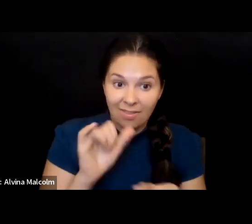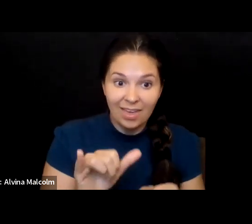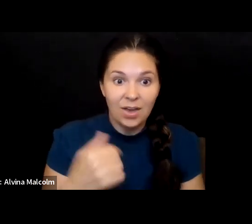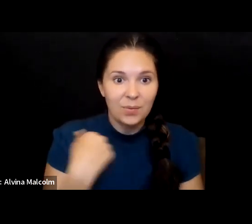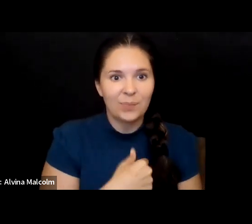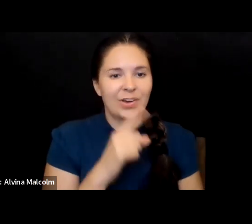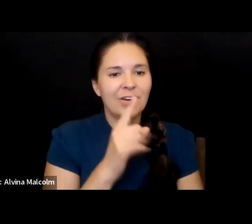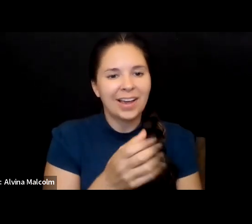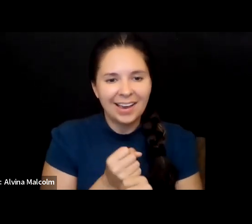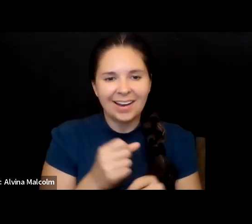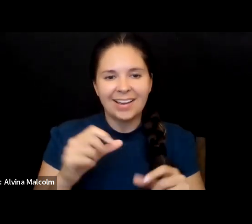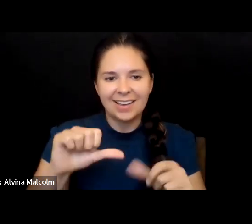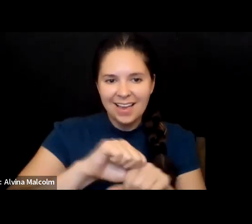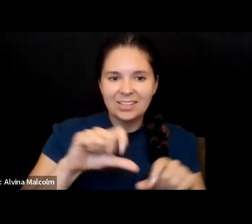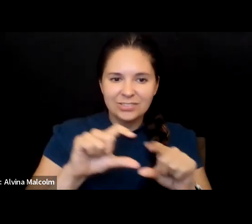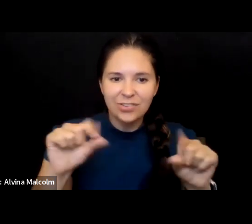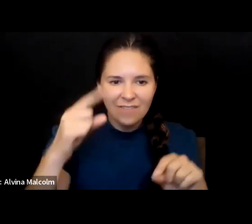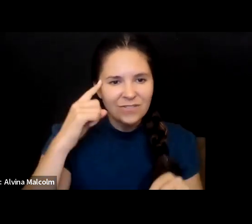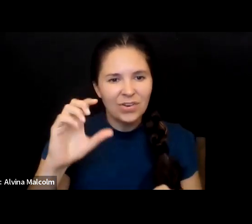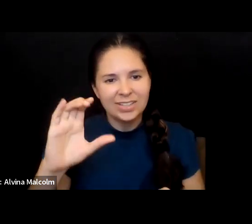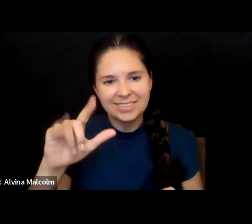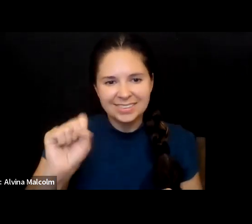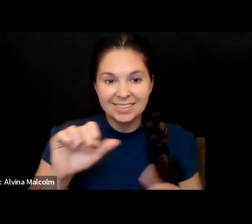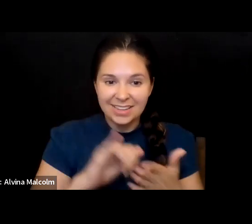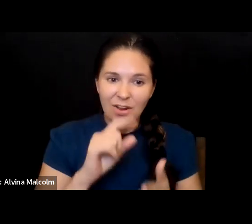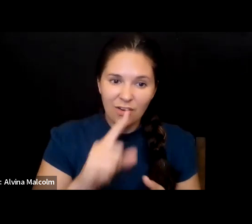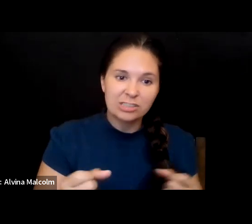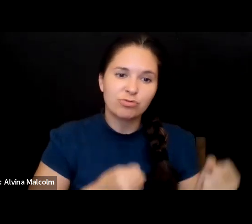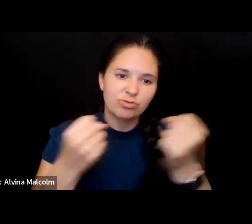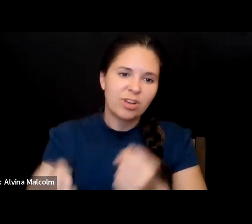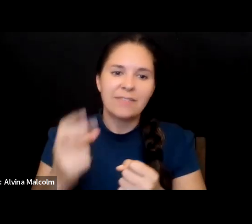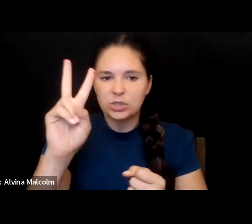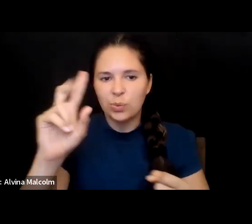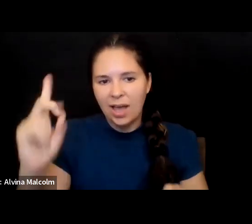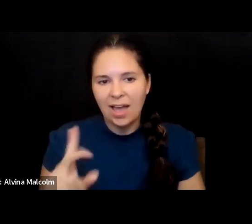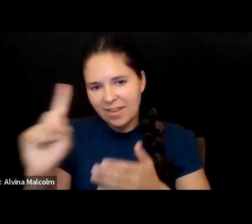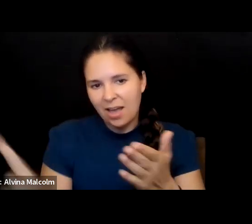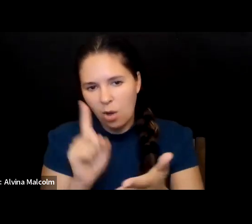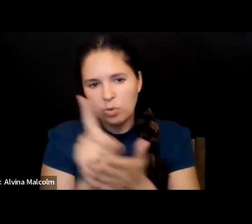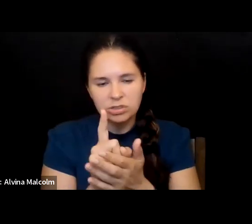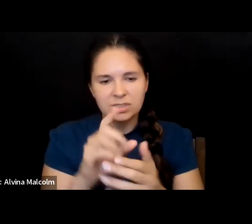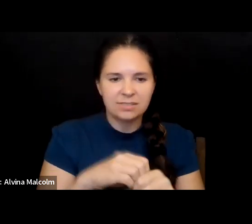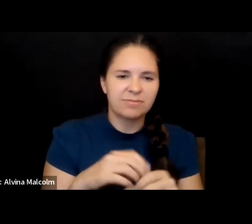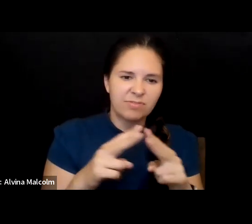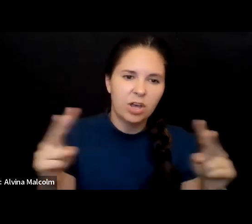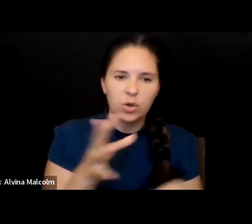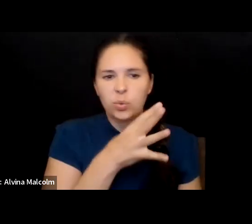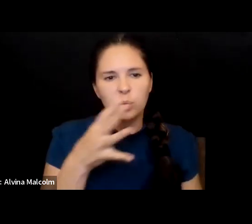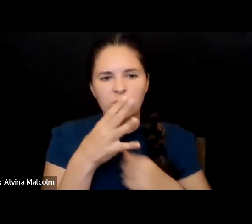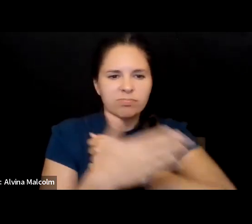navigating that, we need to have some type of documentation that says if there's a curfew, we're age to check on consumers. We got that. We're getting